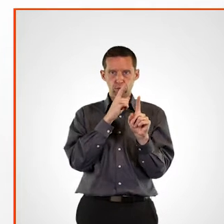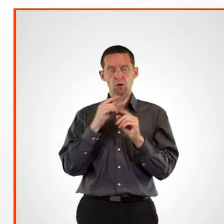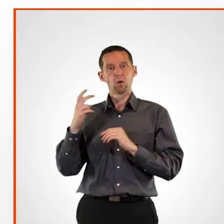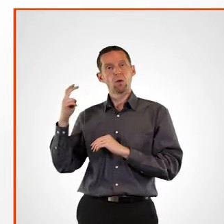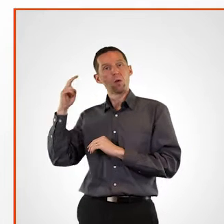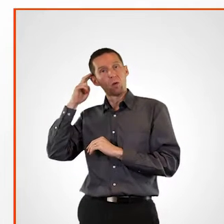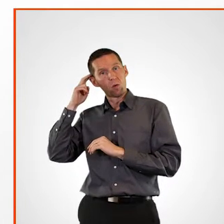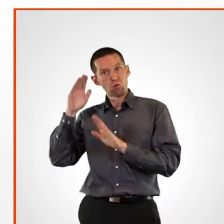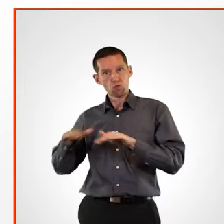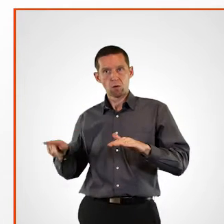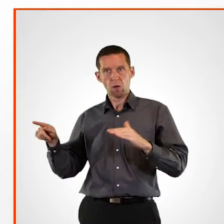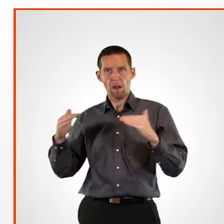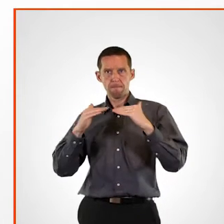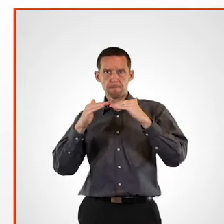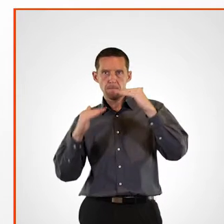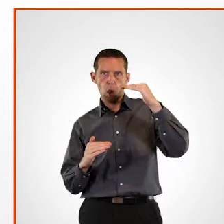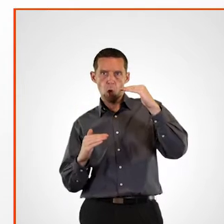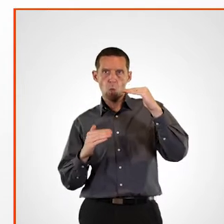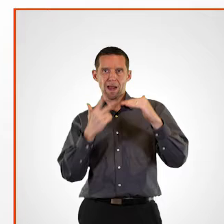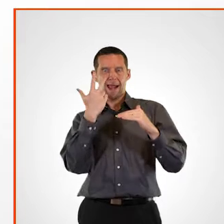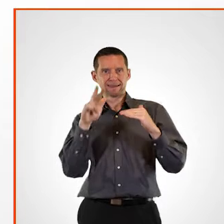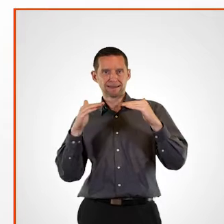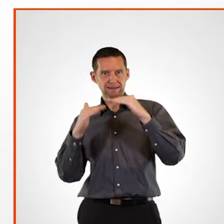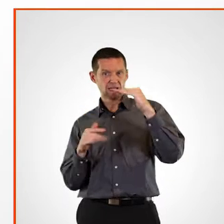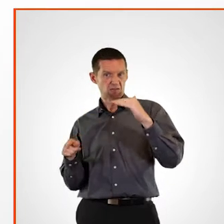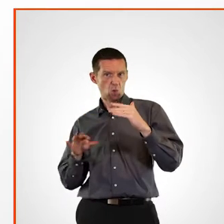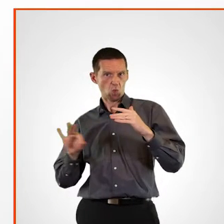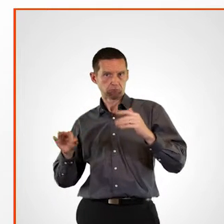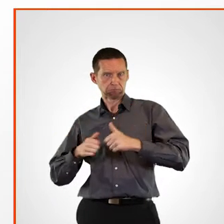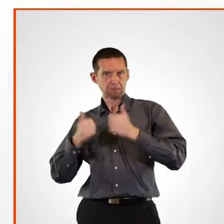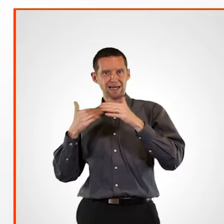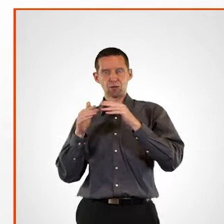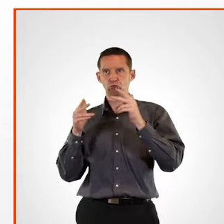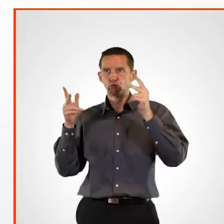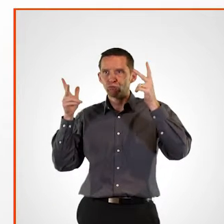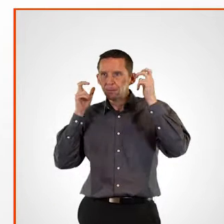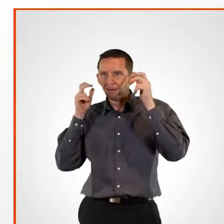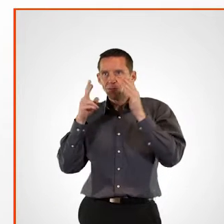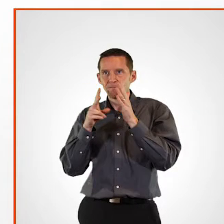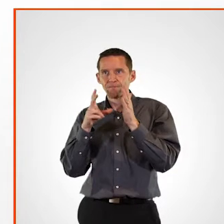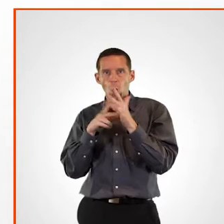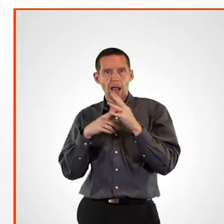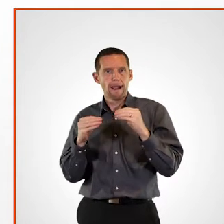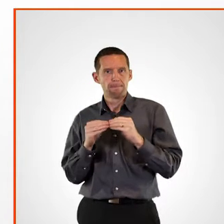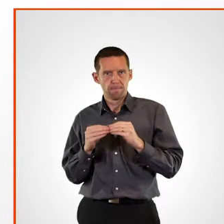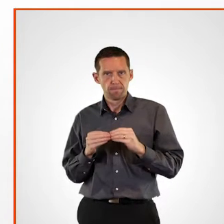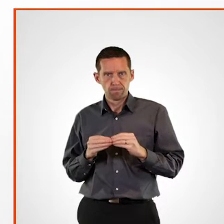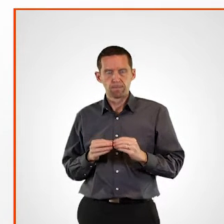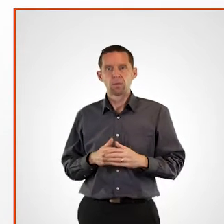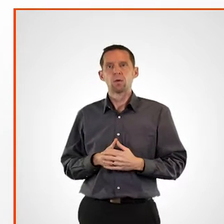cochlear implants, they were below the 80 mark. They weren't doing so well in their receptive vocabulary.